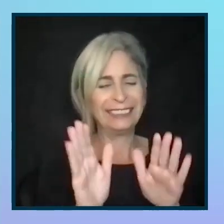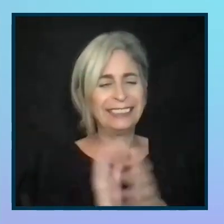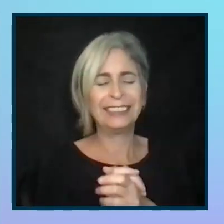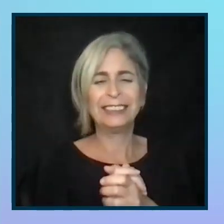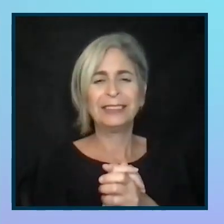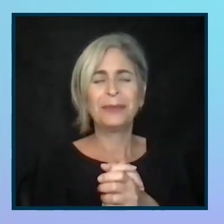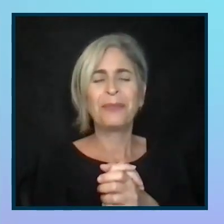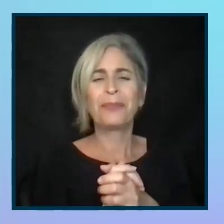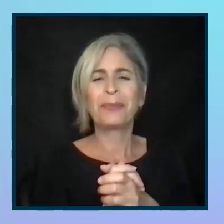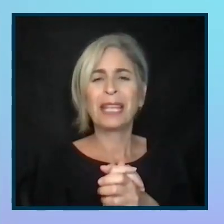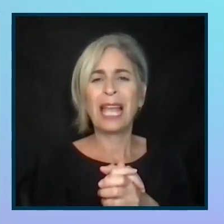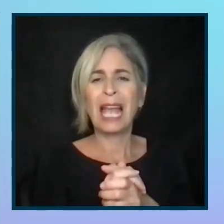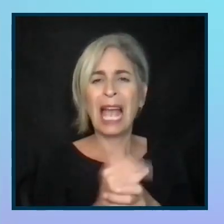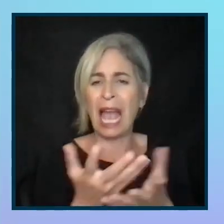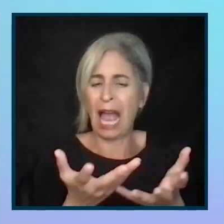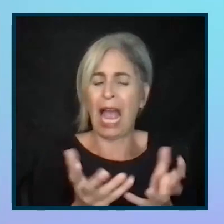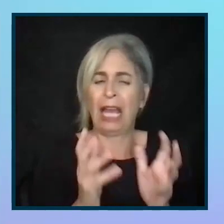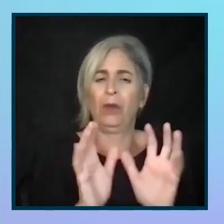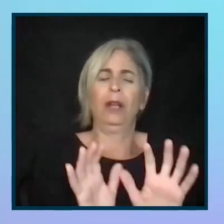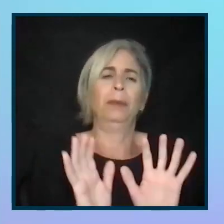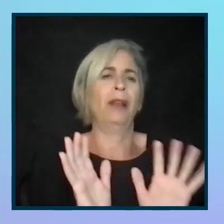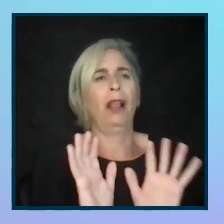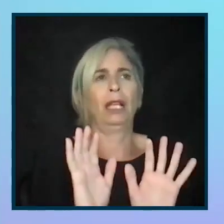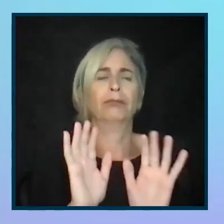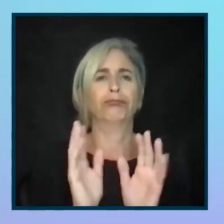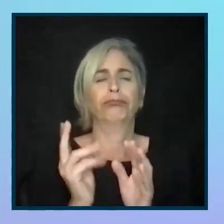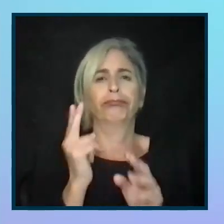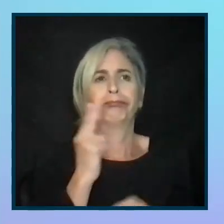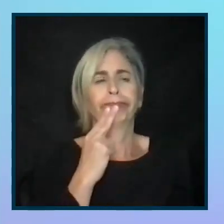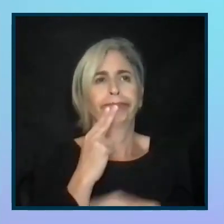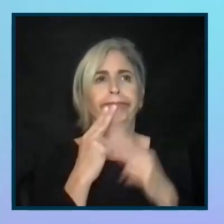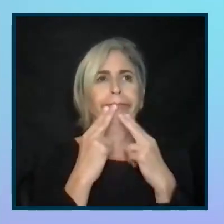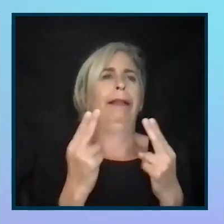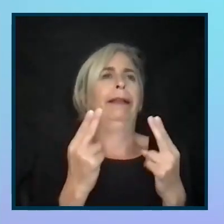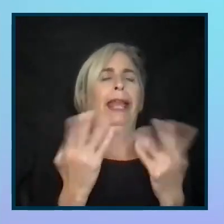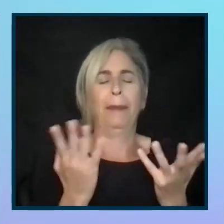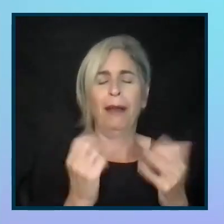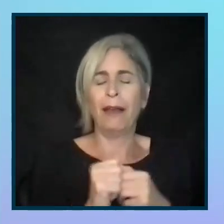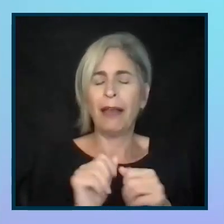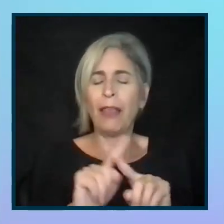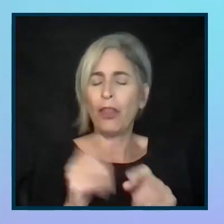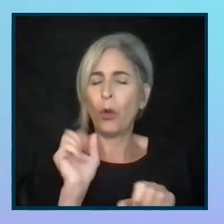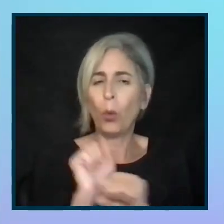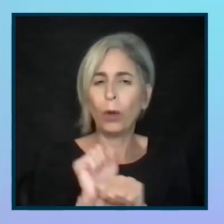So I don't wanna be all Pollyanna and pretend like this work is easy. It absolutely isn't.